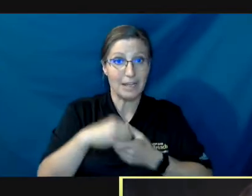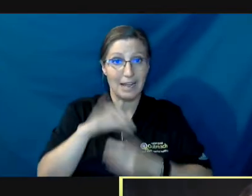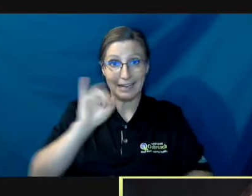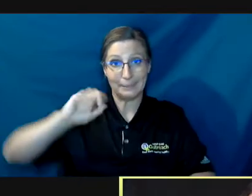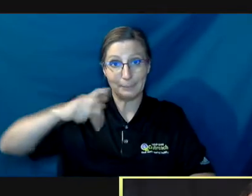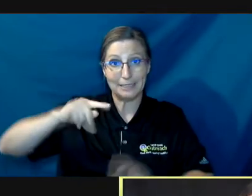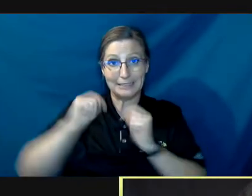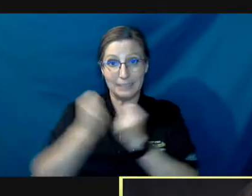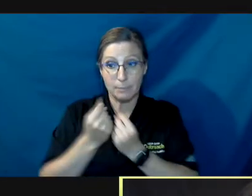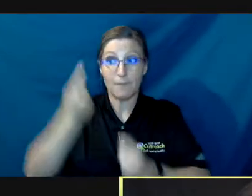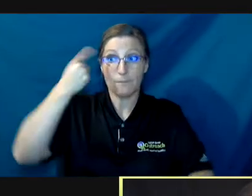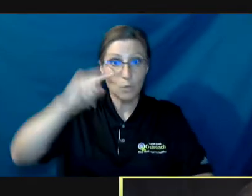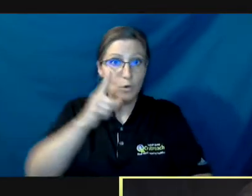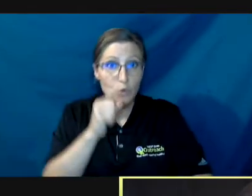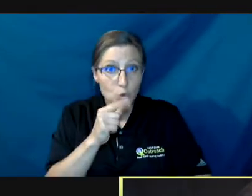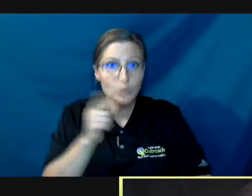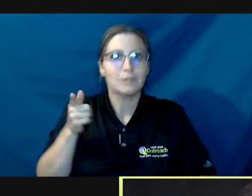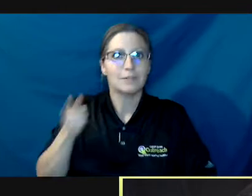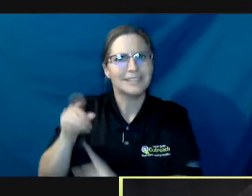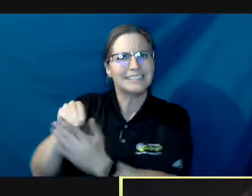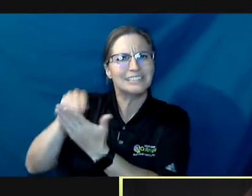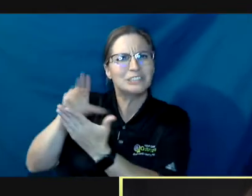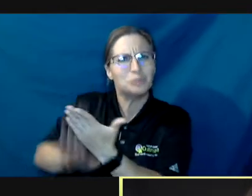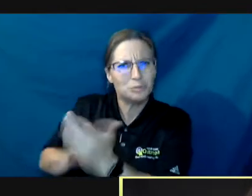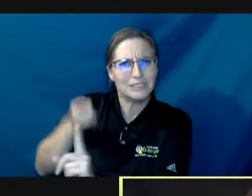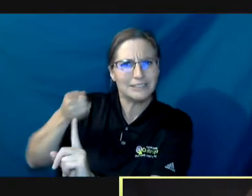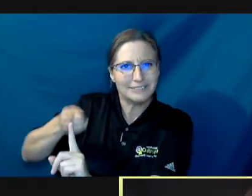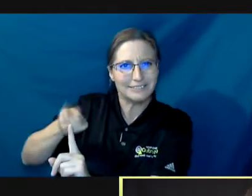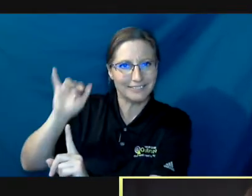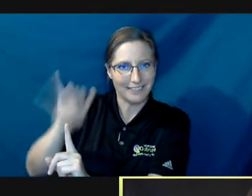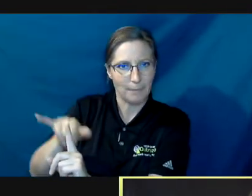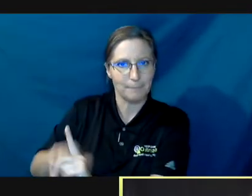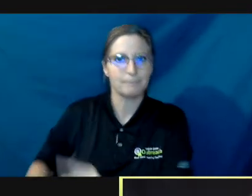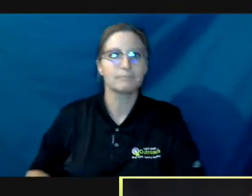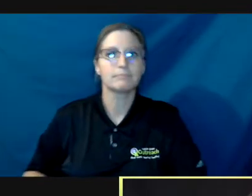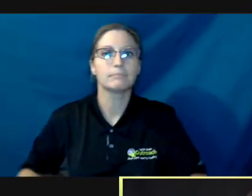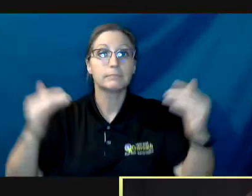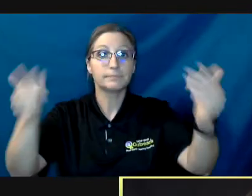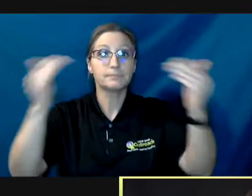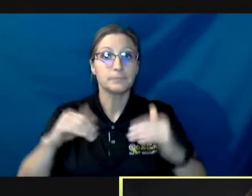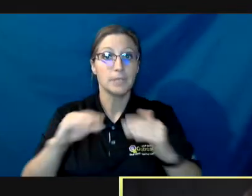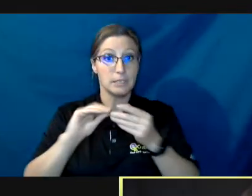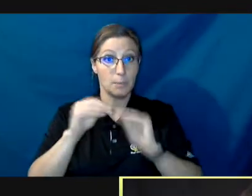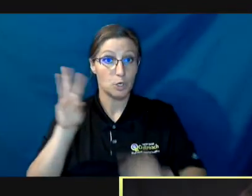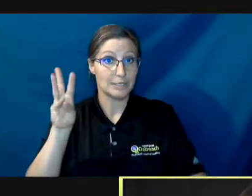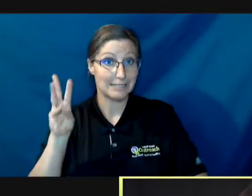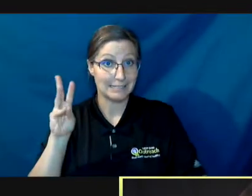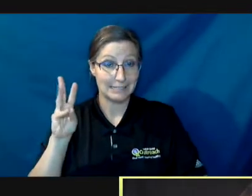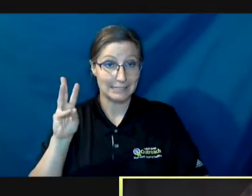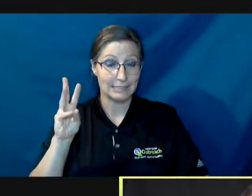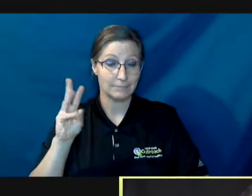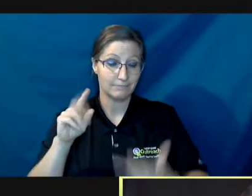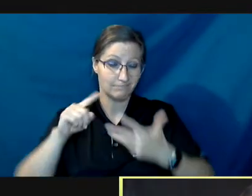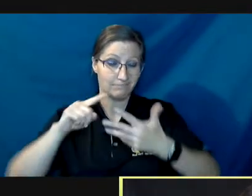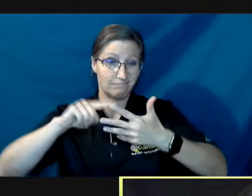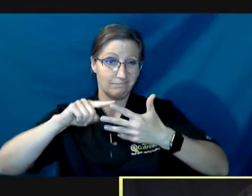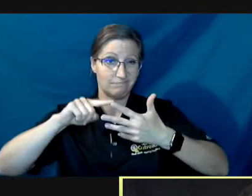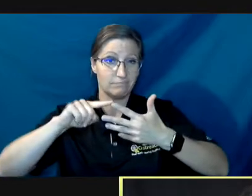for the benefit of the student you're working with. Number six is related to working with